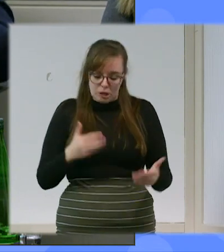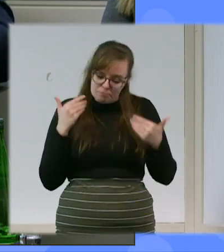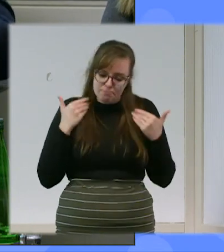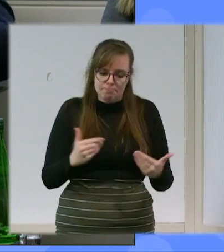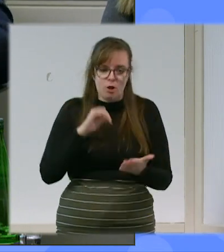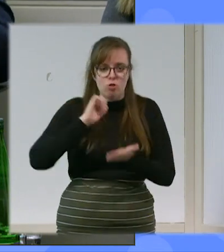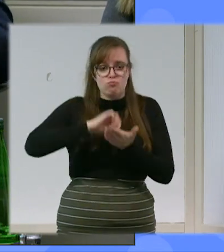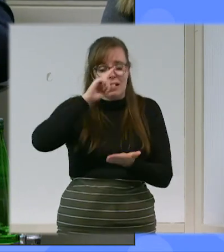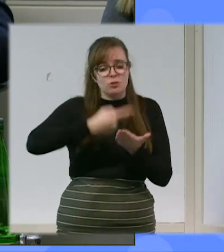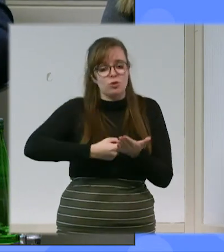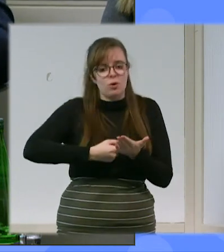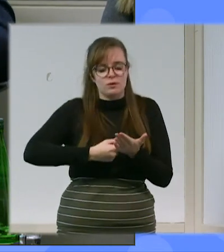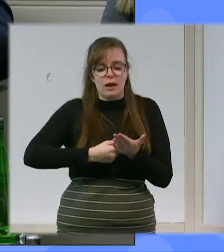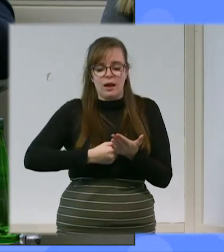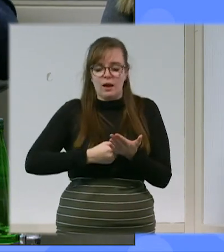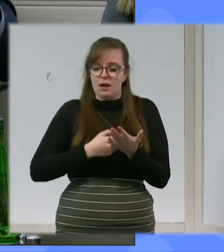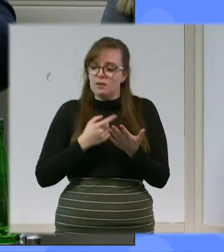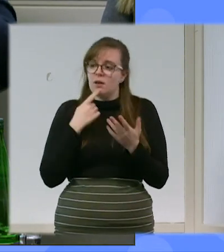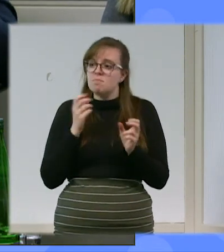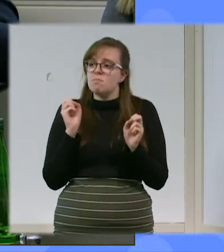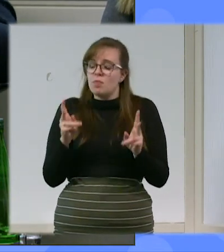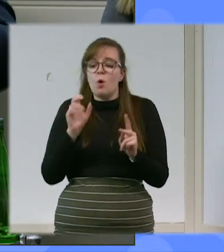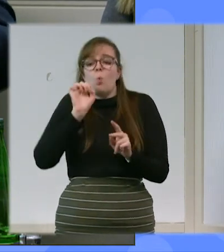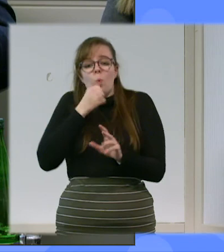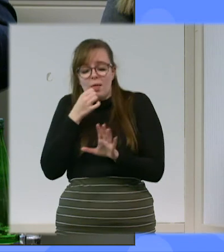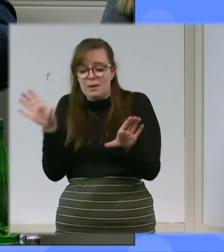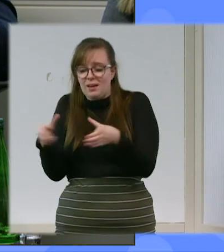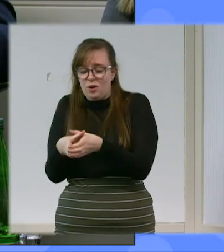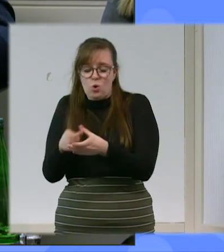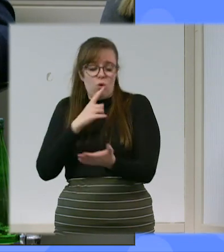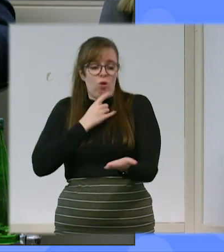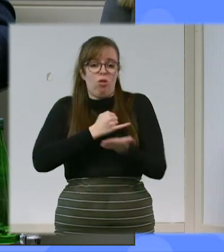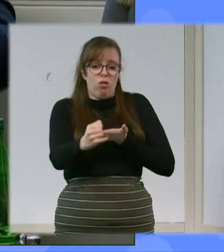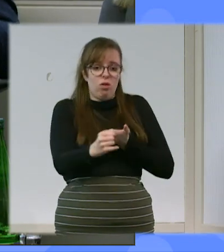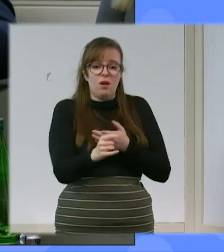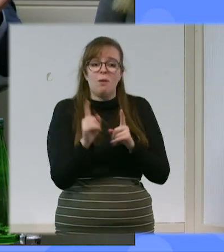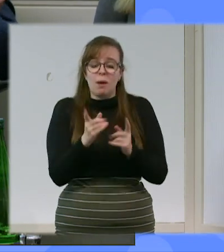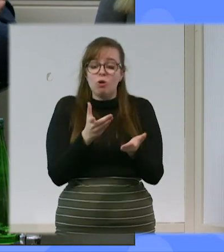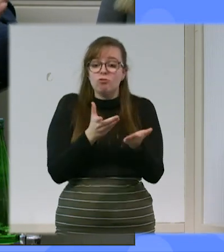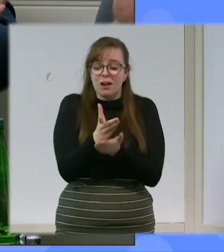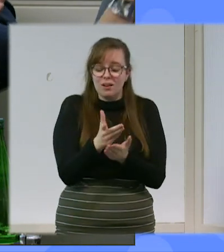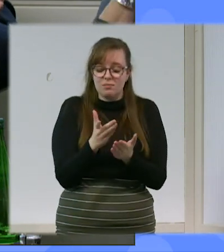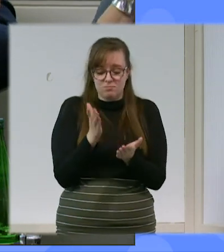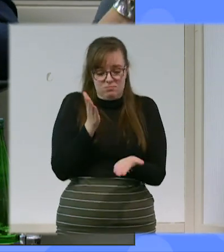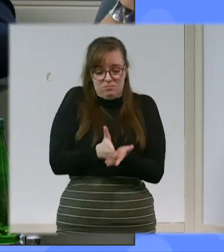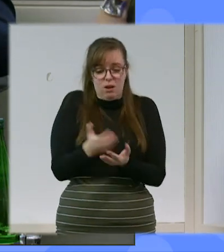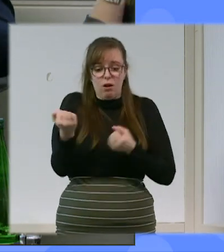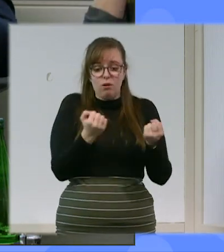and accept actually at times there will be a group of people that will not like it but the reality is as they actually taking cars at centre has made sense